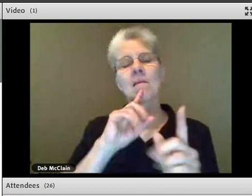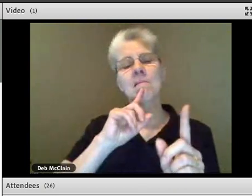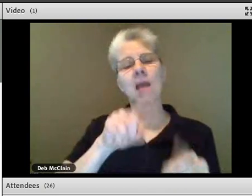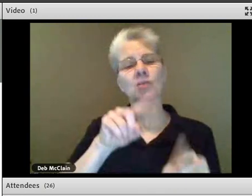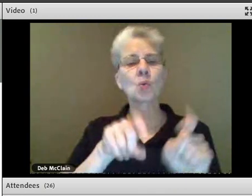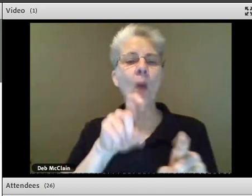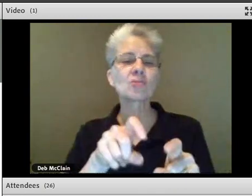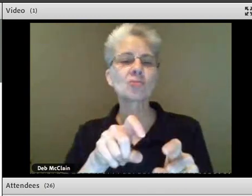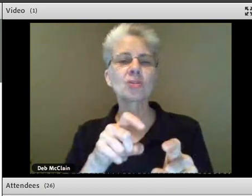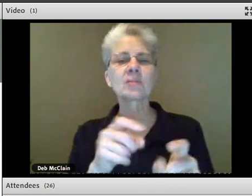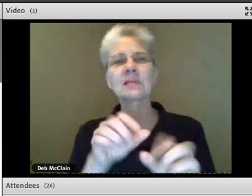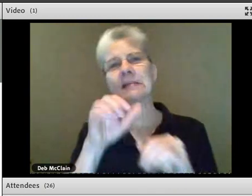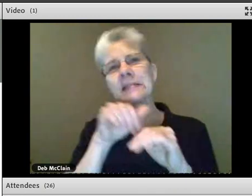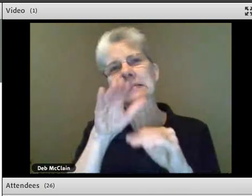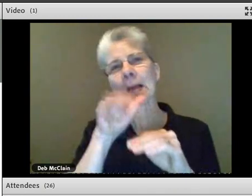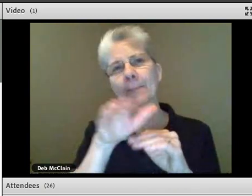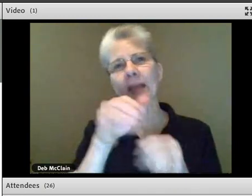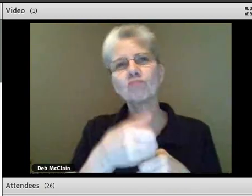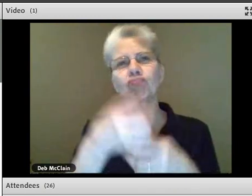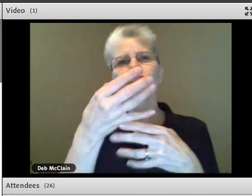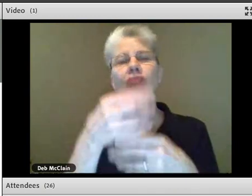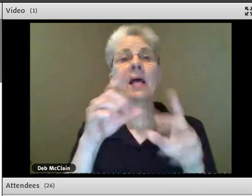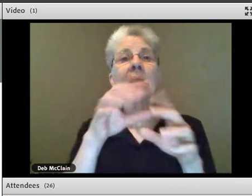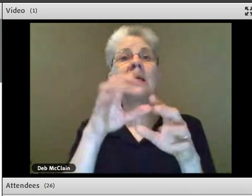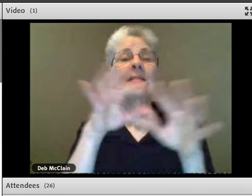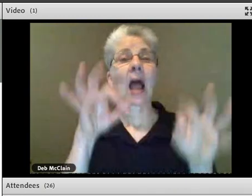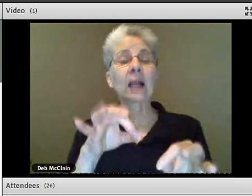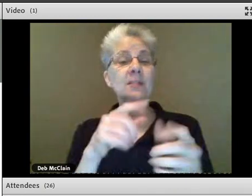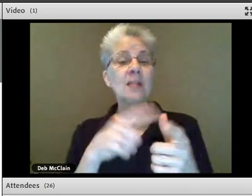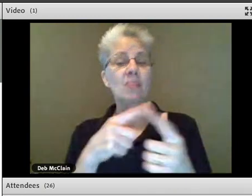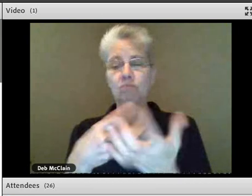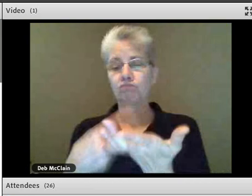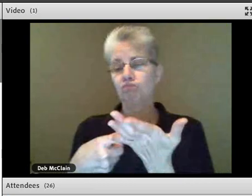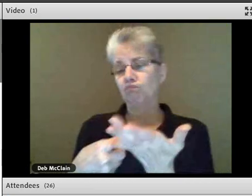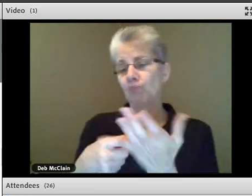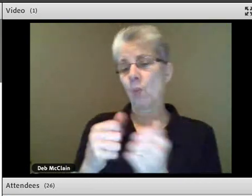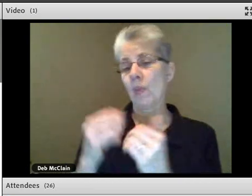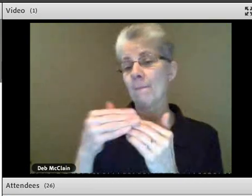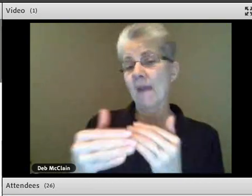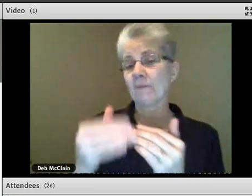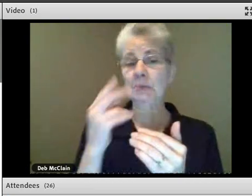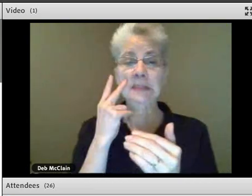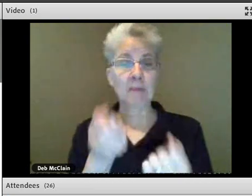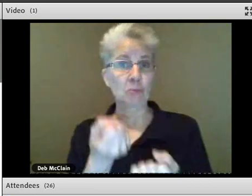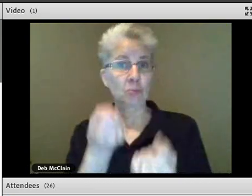and then you can then sit down with them afterward to make sure they understood their material and follow up on anything they got wrong